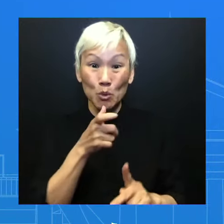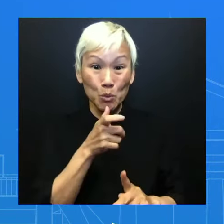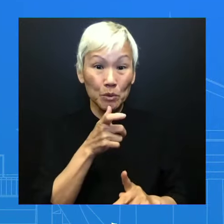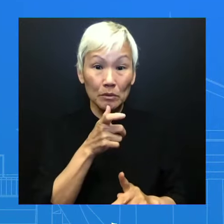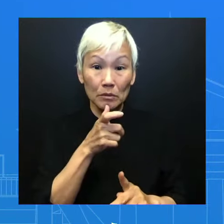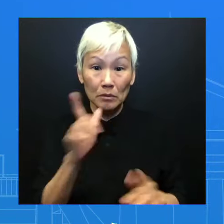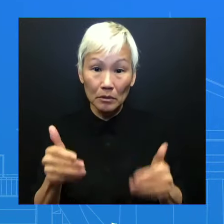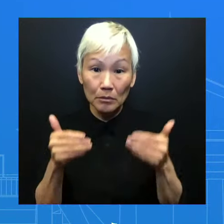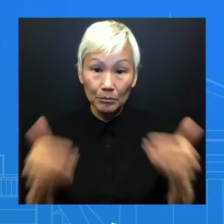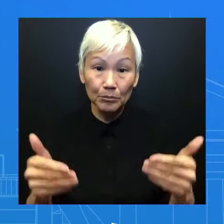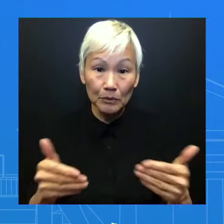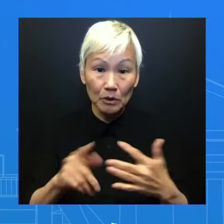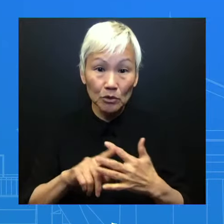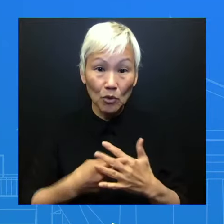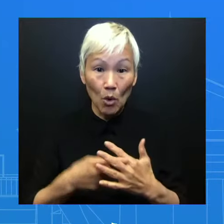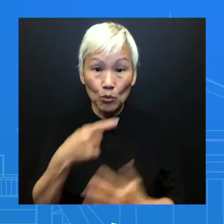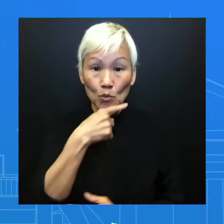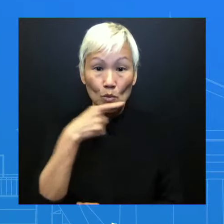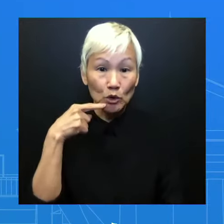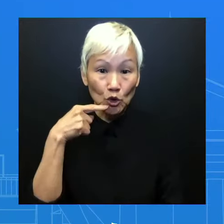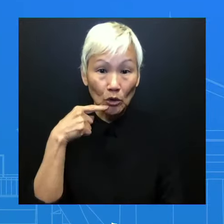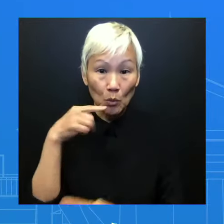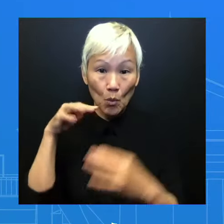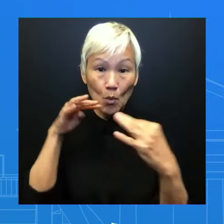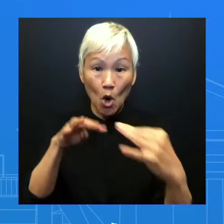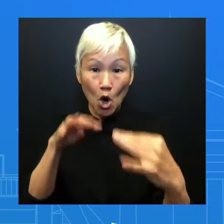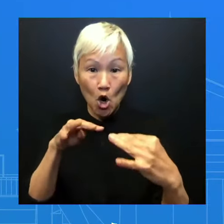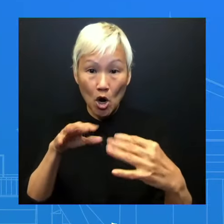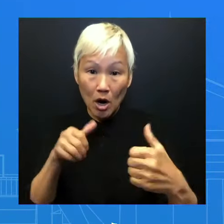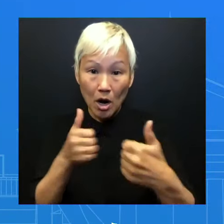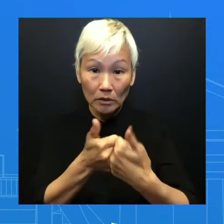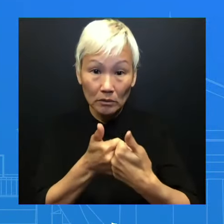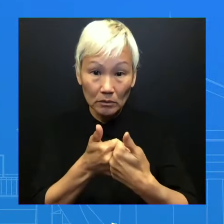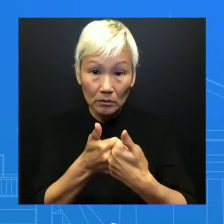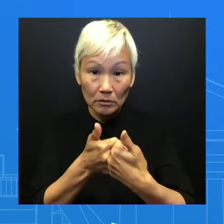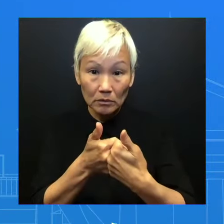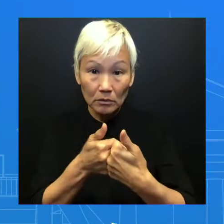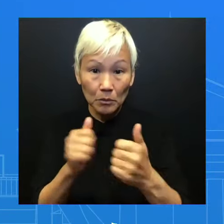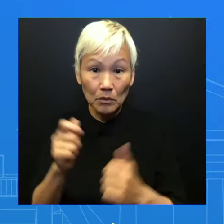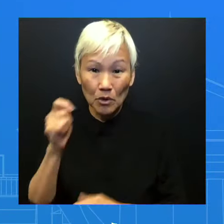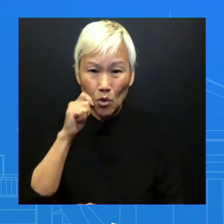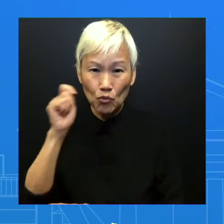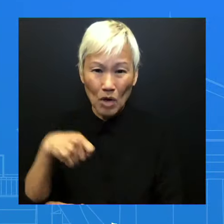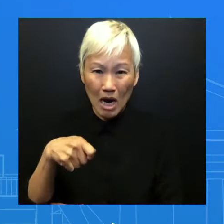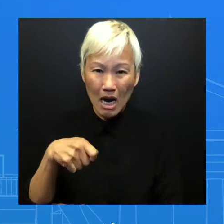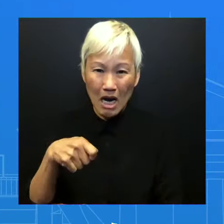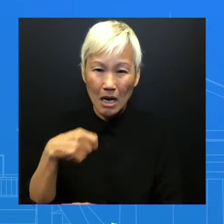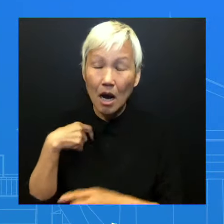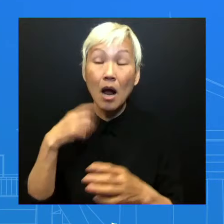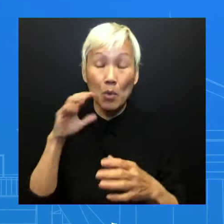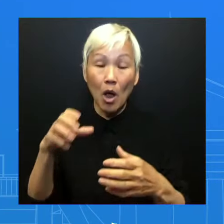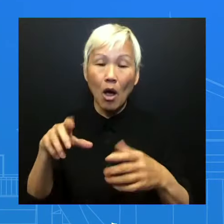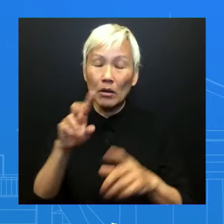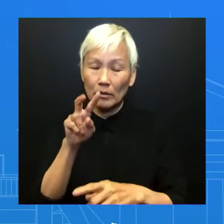that's what we're going to do. We've been very clear about that as well. That includes the Wagner Group, against which we have taken specific actions,